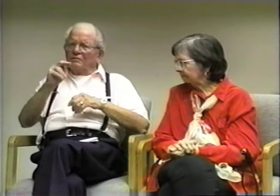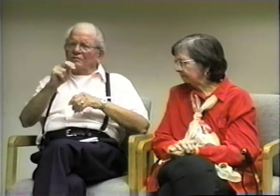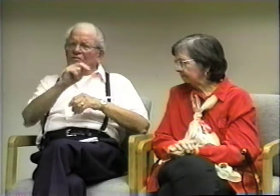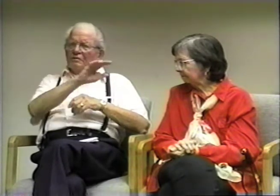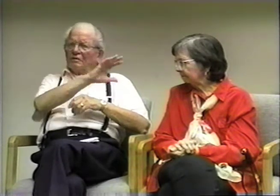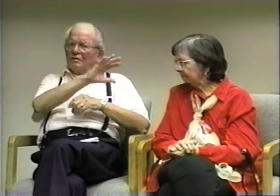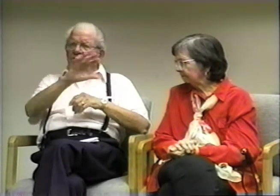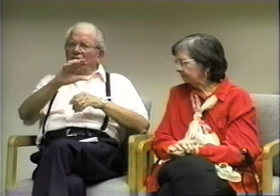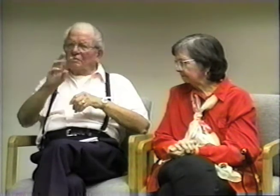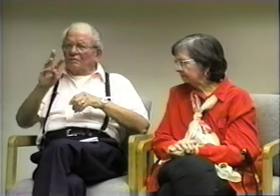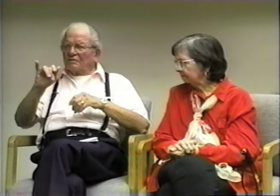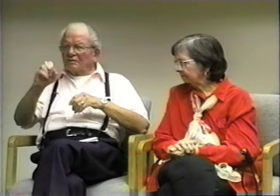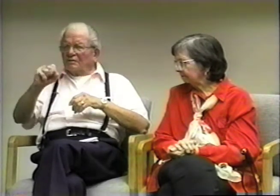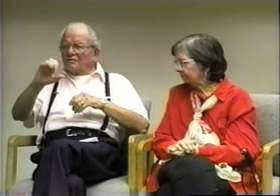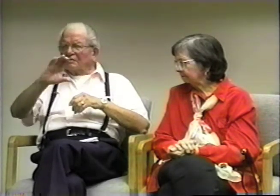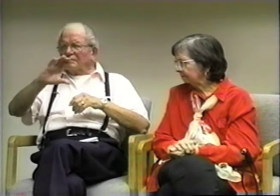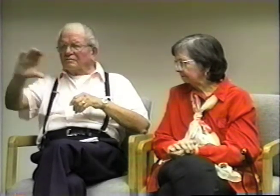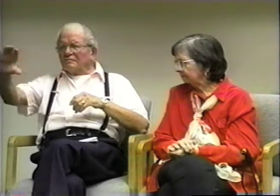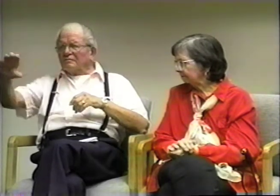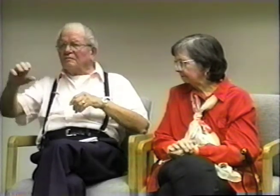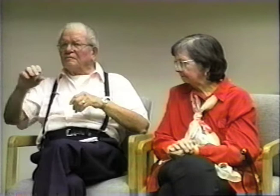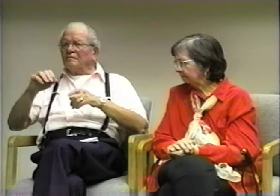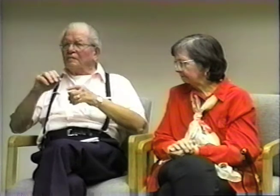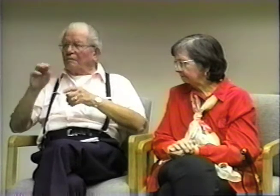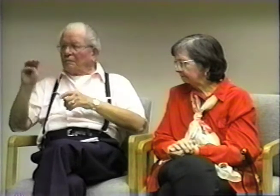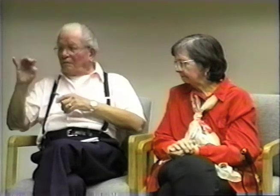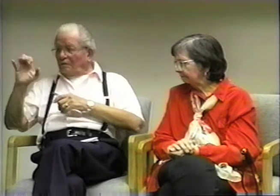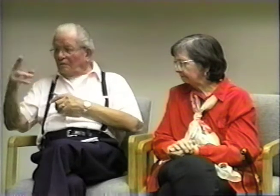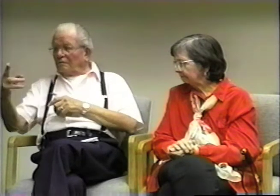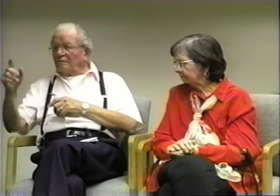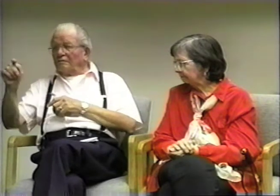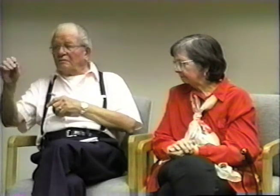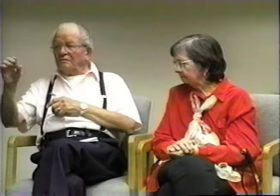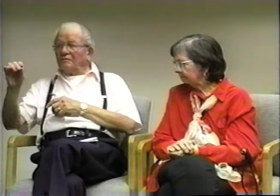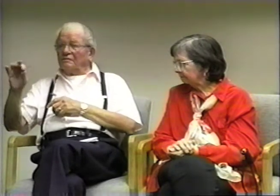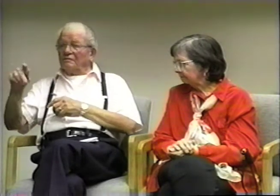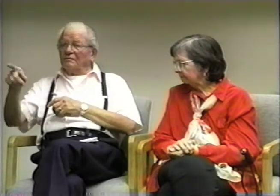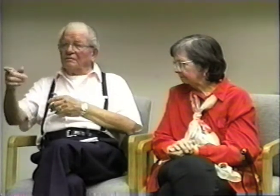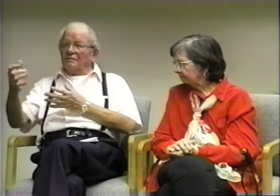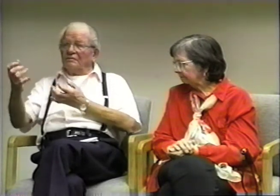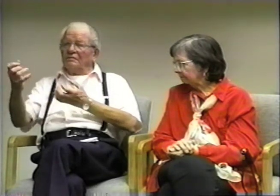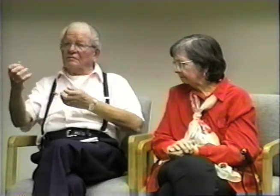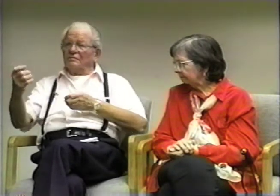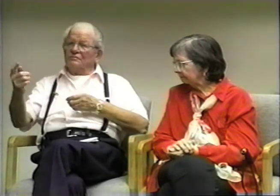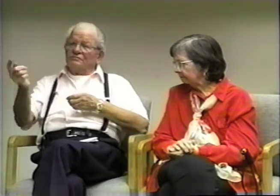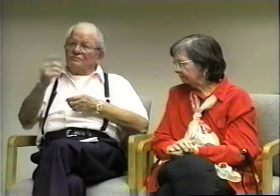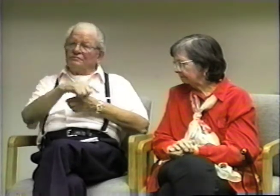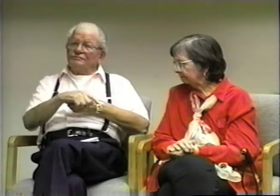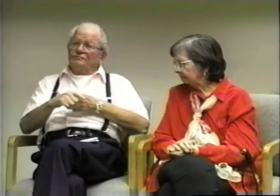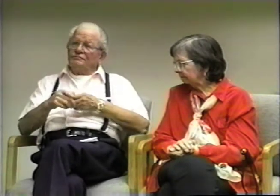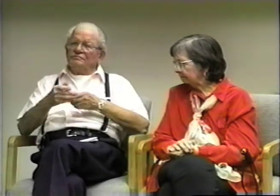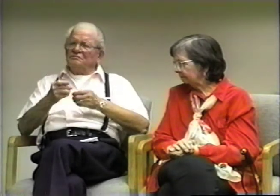northern Minnesota, northern Wisconsin, and parts of Michigan.